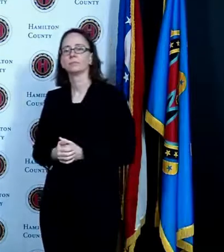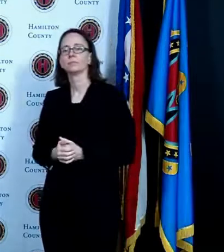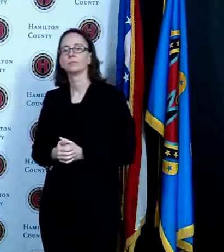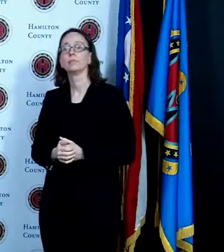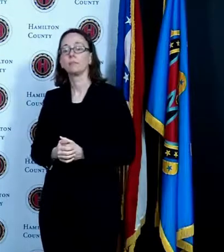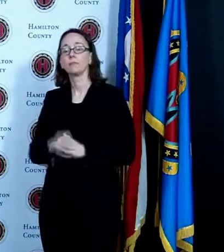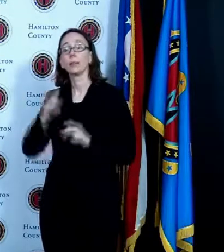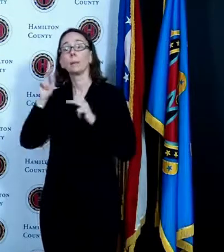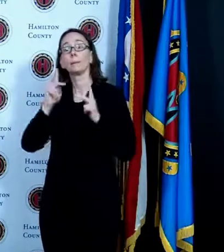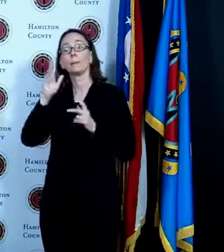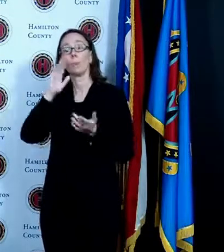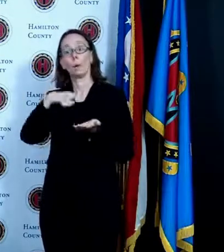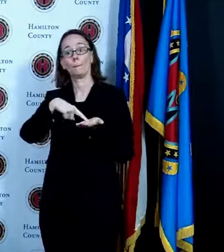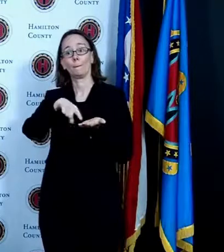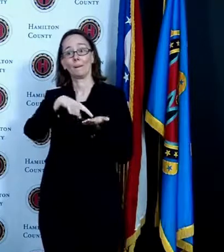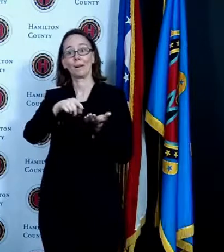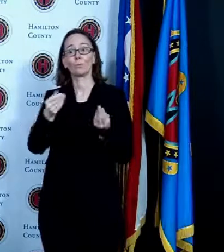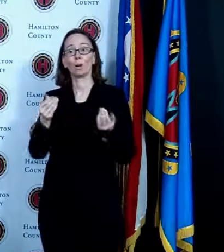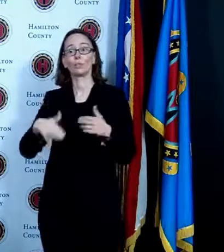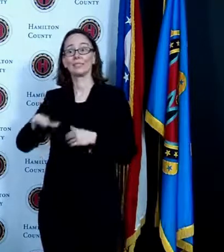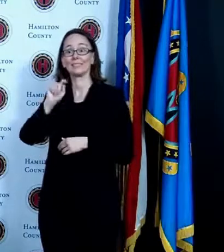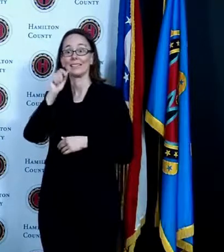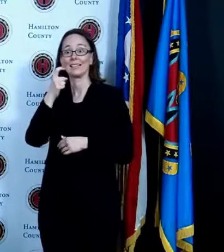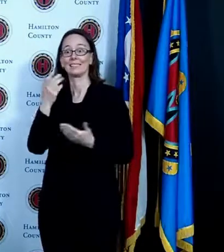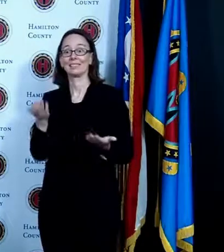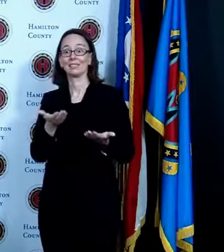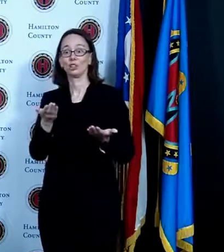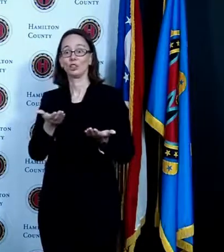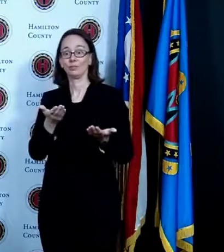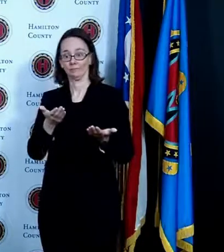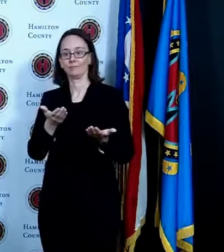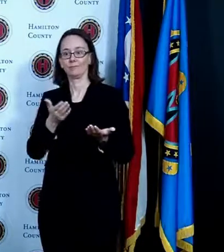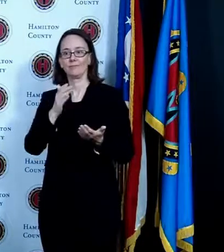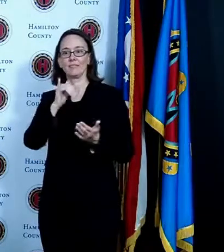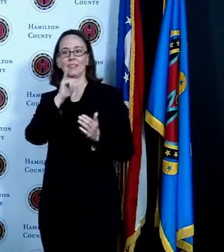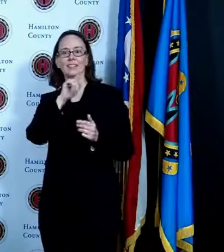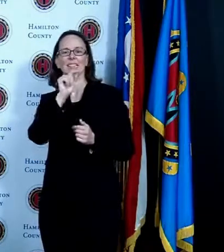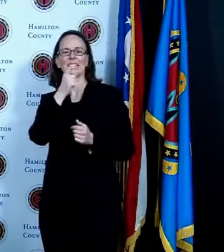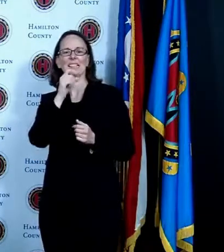the property taxes and so some people like to come in and interact with folks